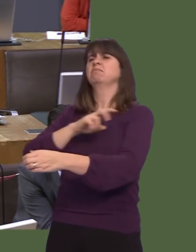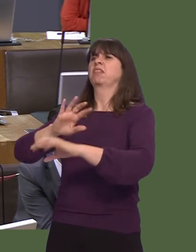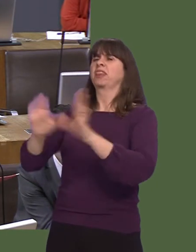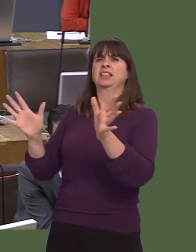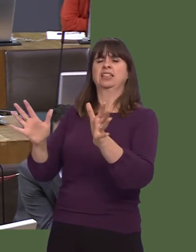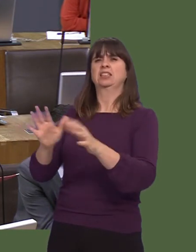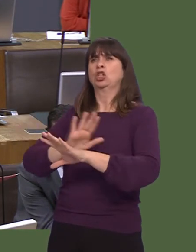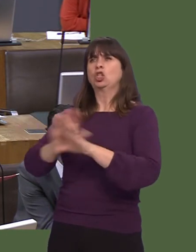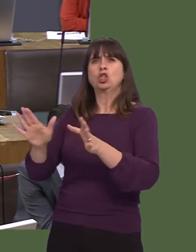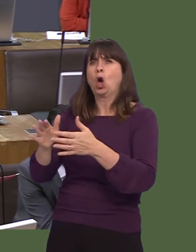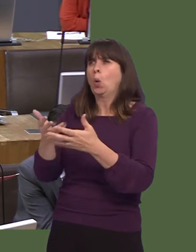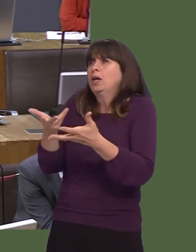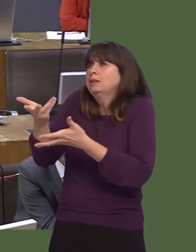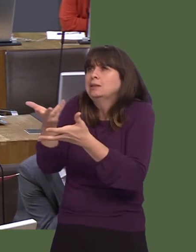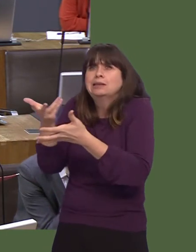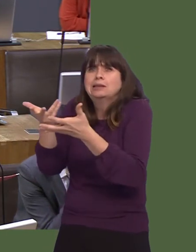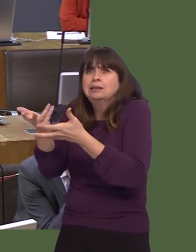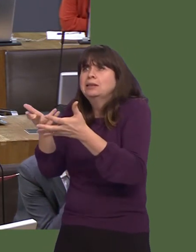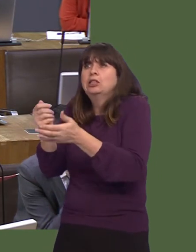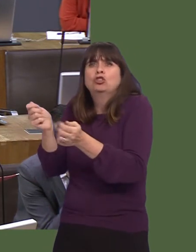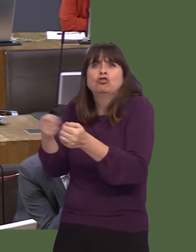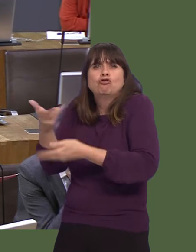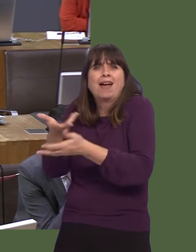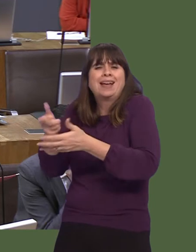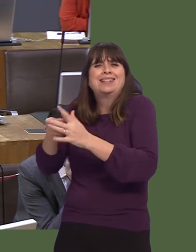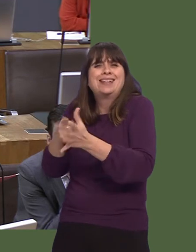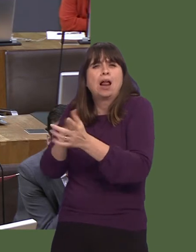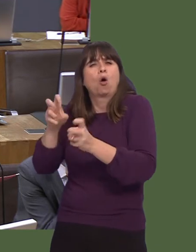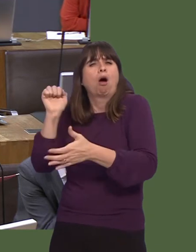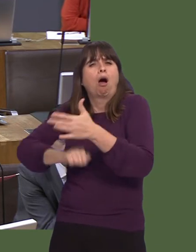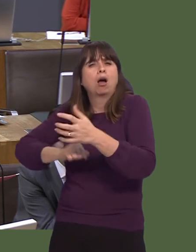are not my words; these are words of a company that will soon be a significant employer in